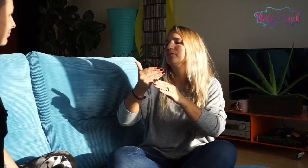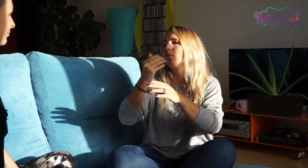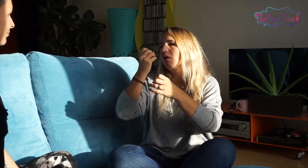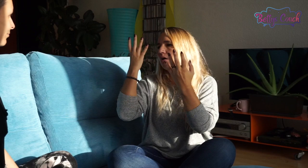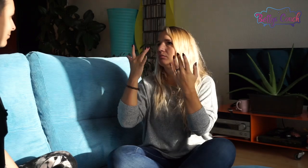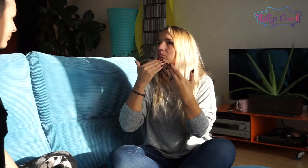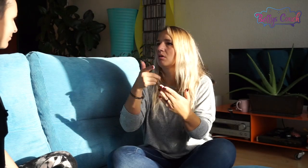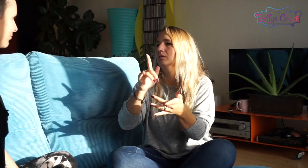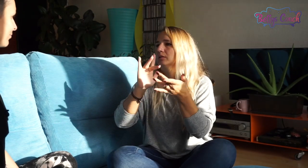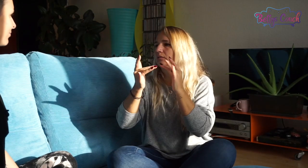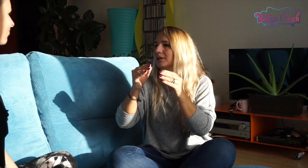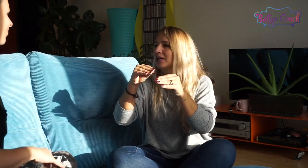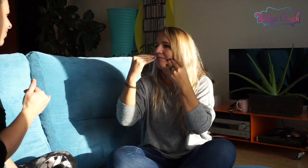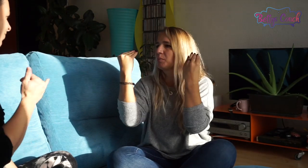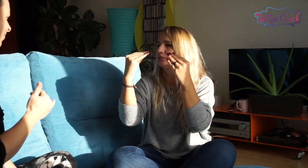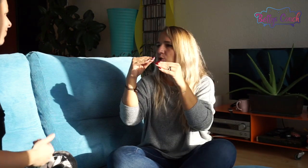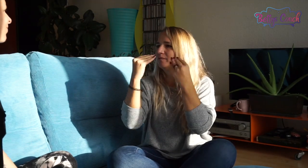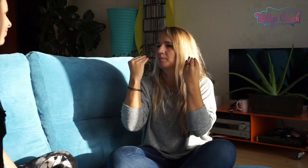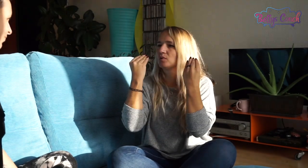Thanks to the internet, I was able to find out in advance